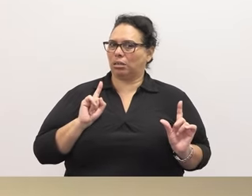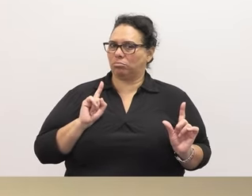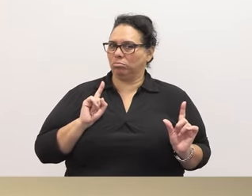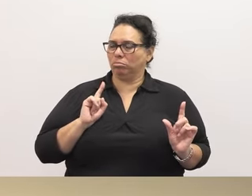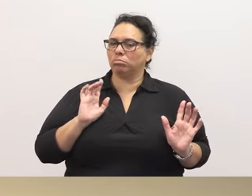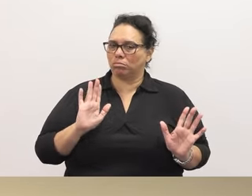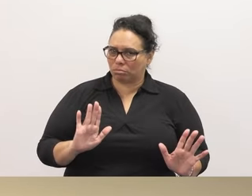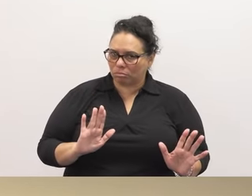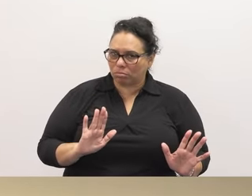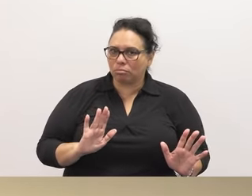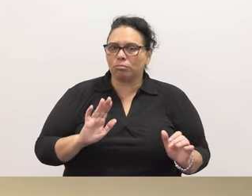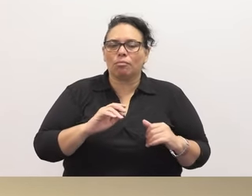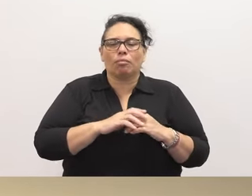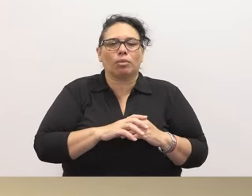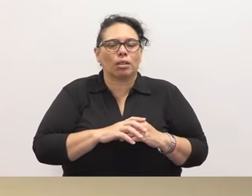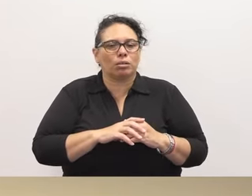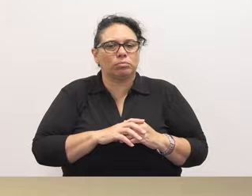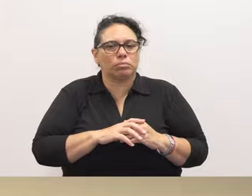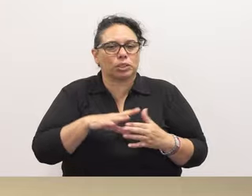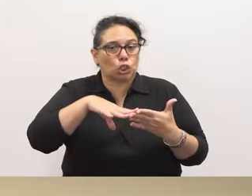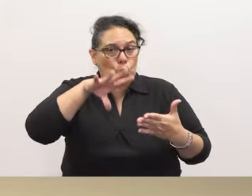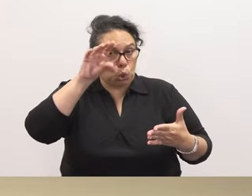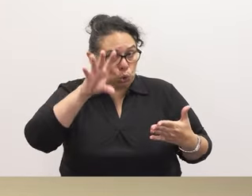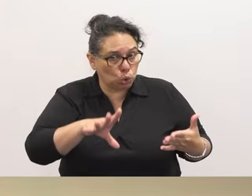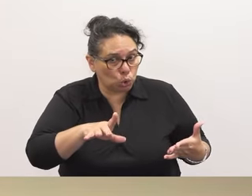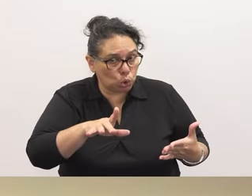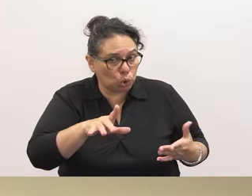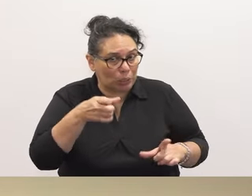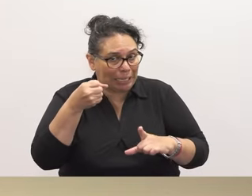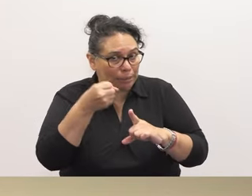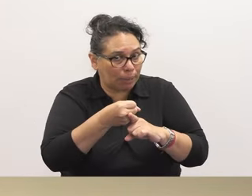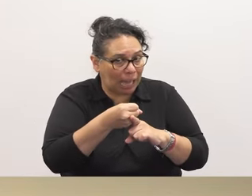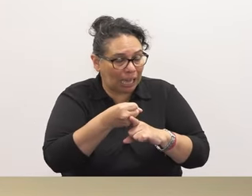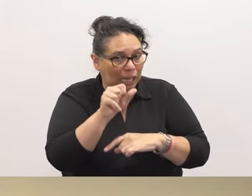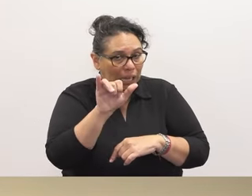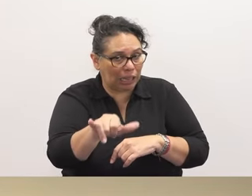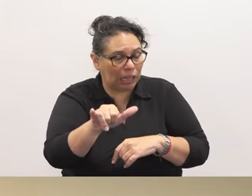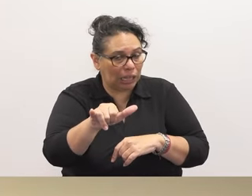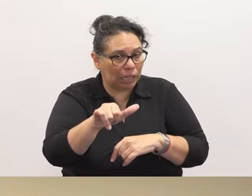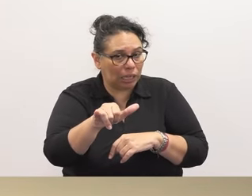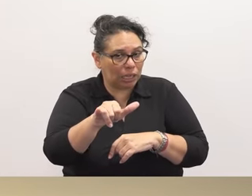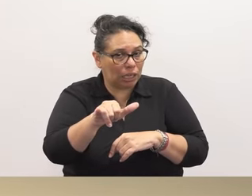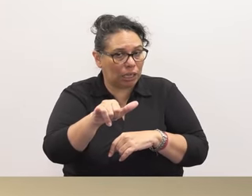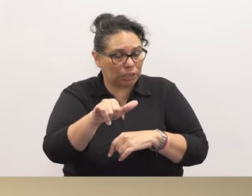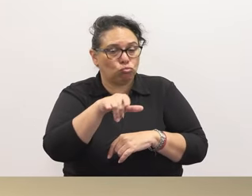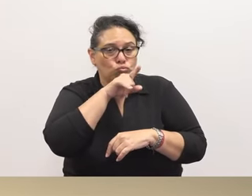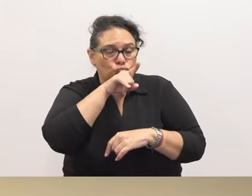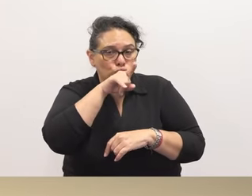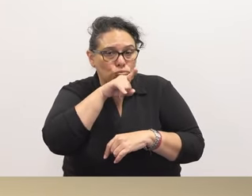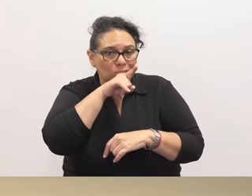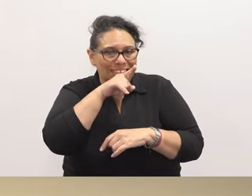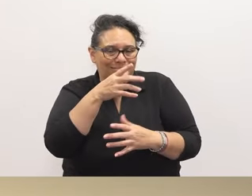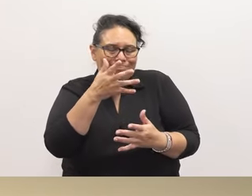then the students who are impacted by that, this is really their last safety net.